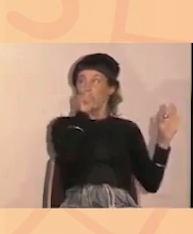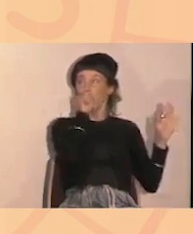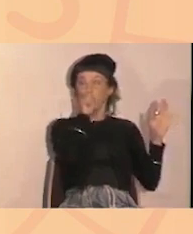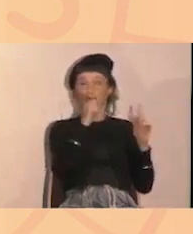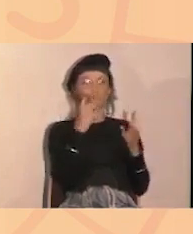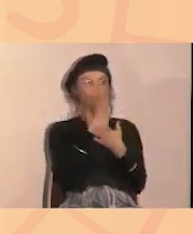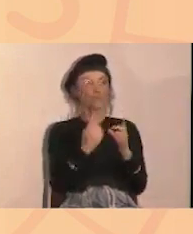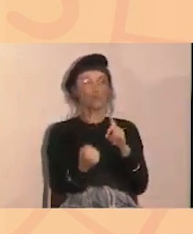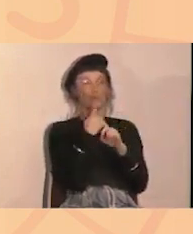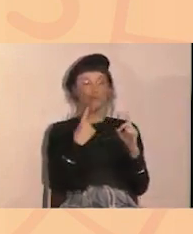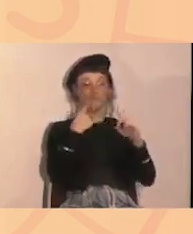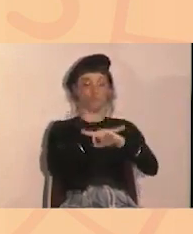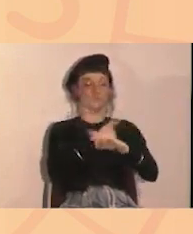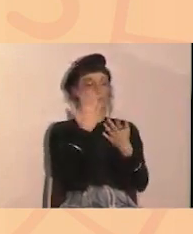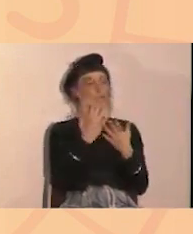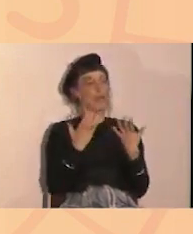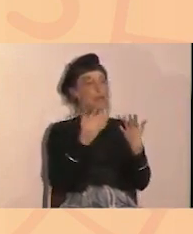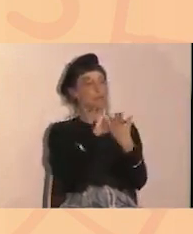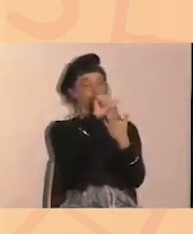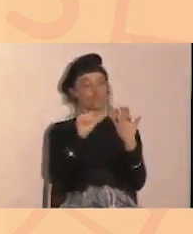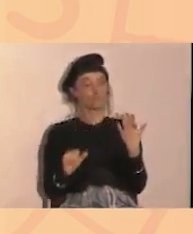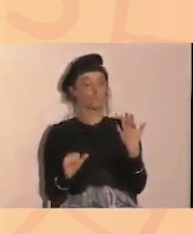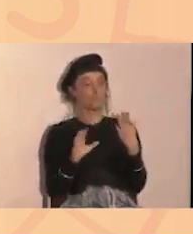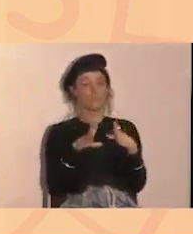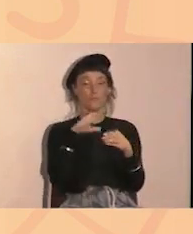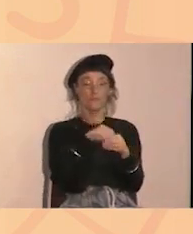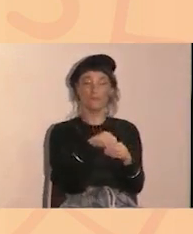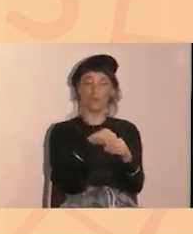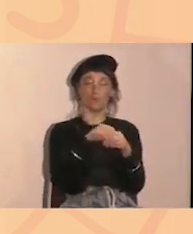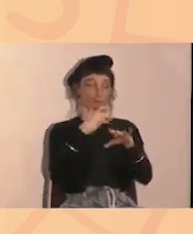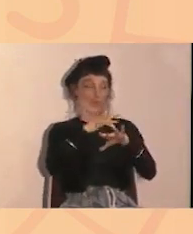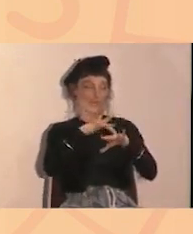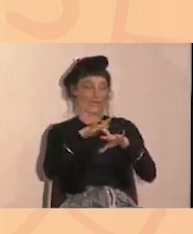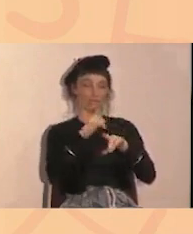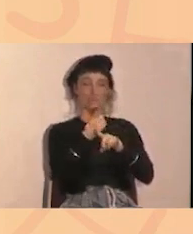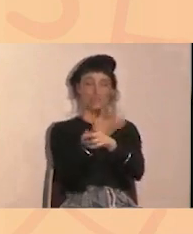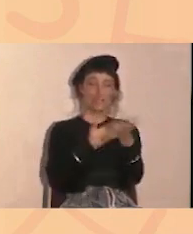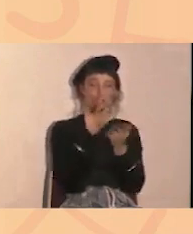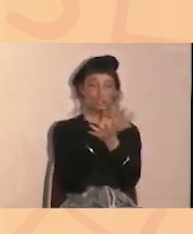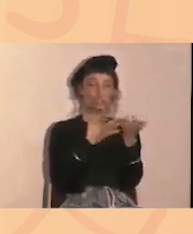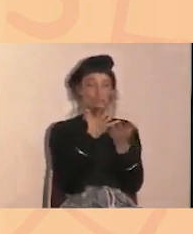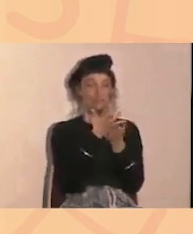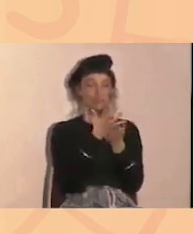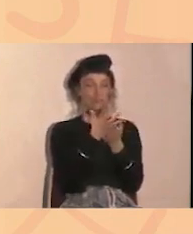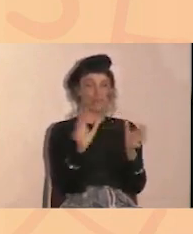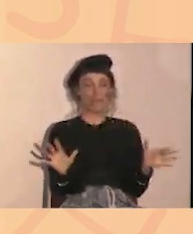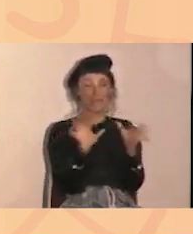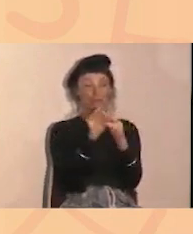art to be in concert and in discussion with culture and with place and with story.